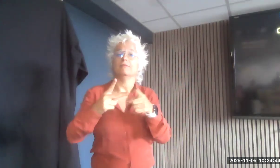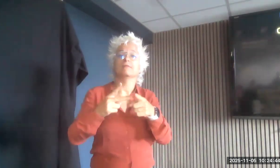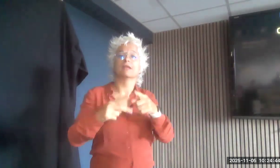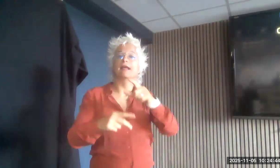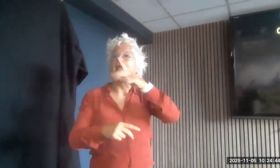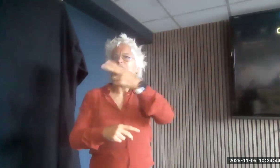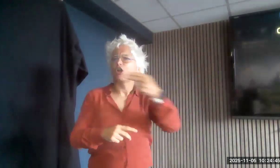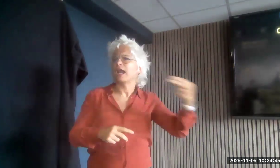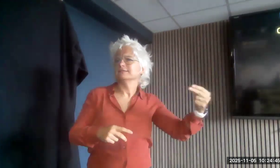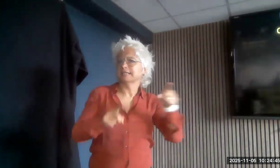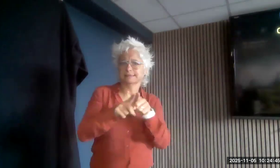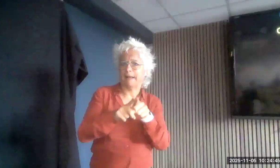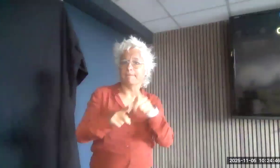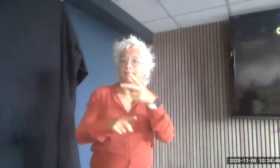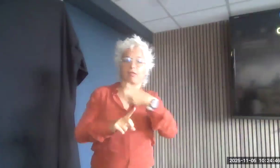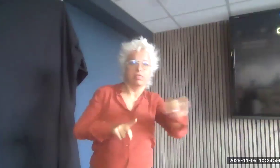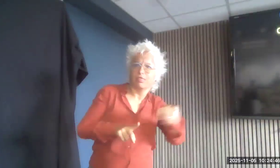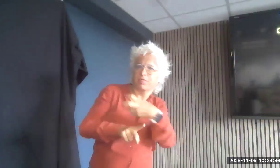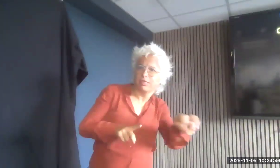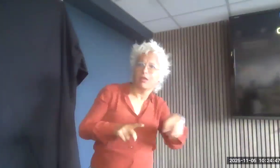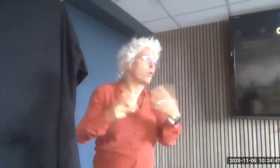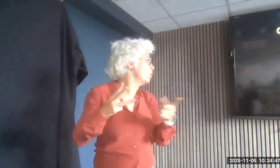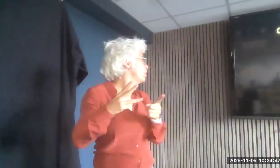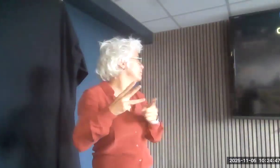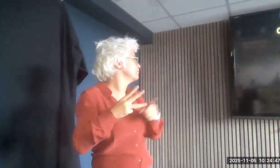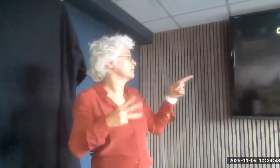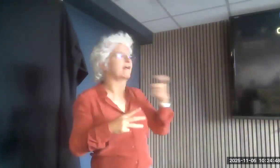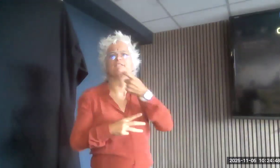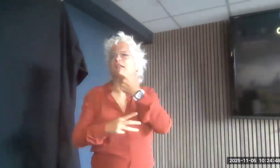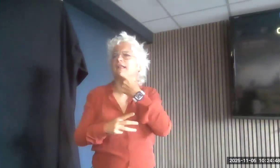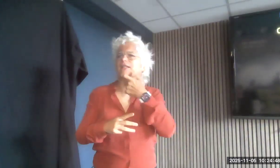Populations in jordan also again we see research upon, people.